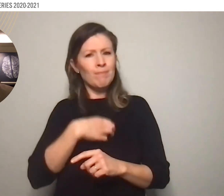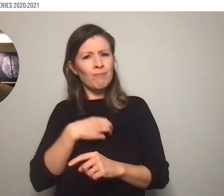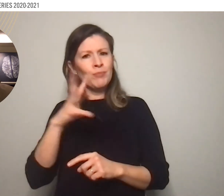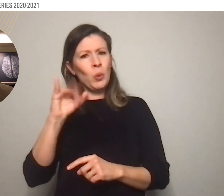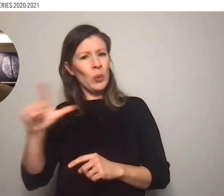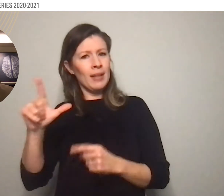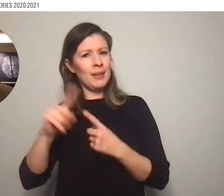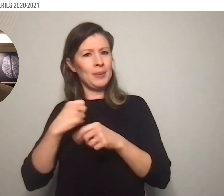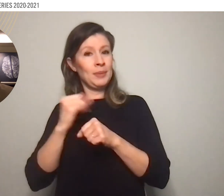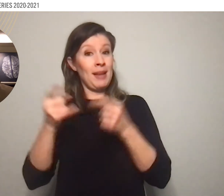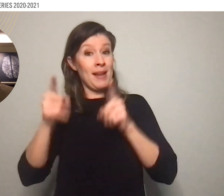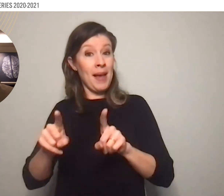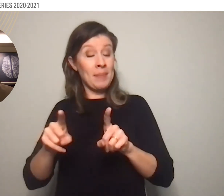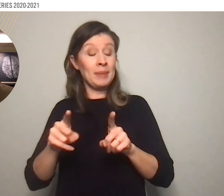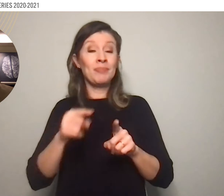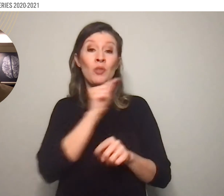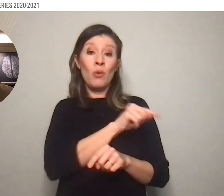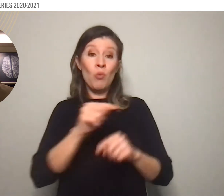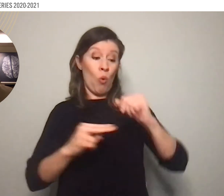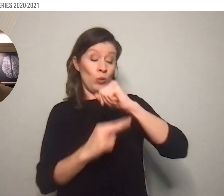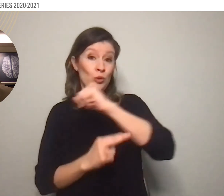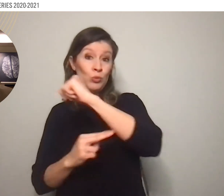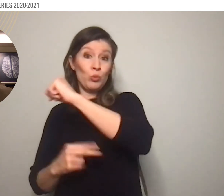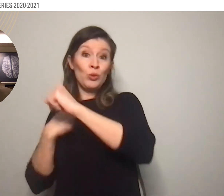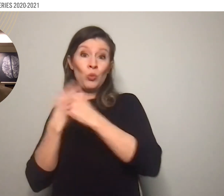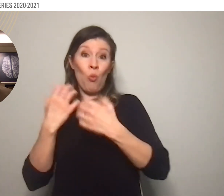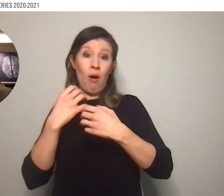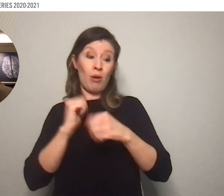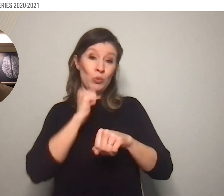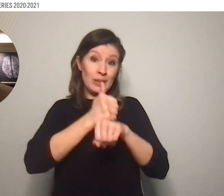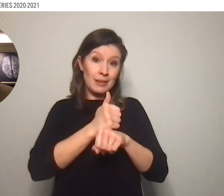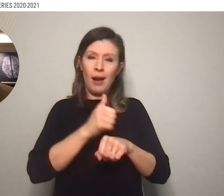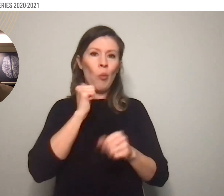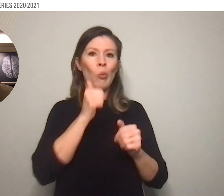the will to make it go. And the bridges that we're trying to build here won't just build themselves.